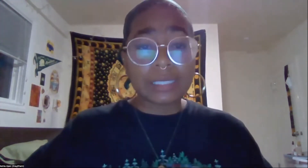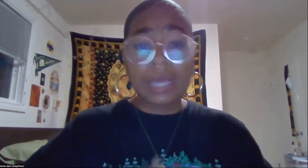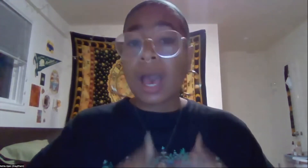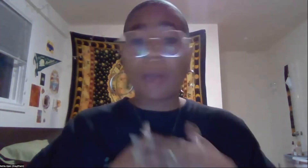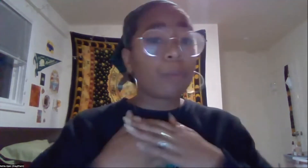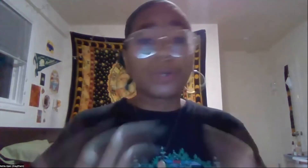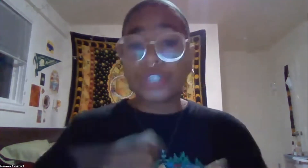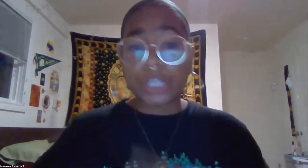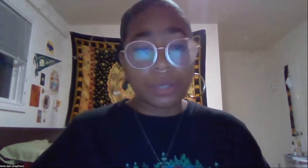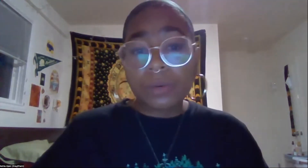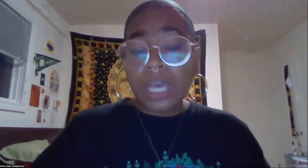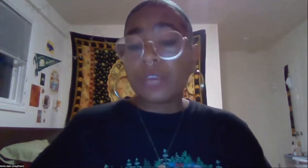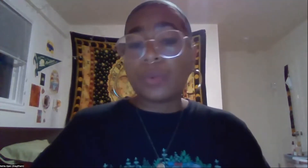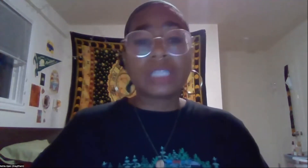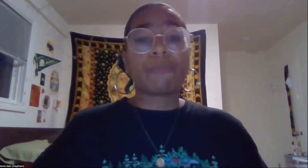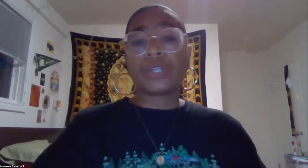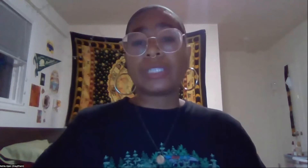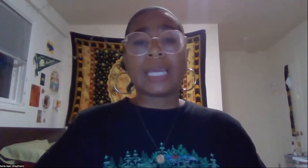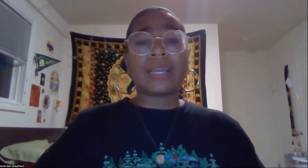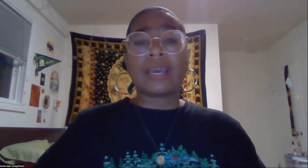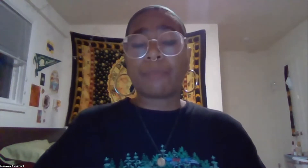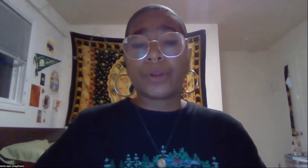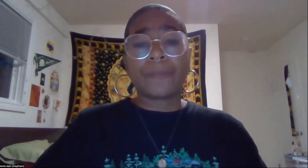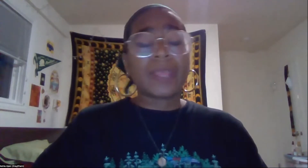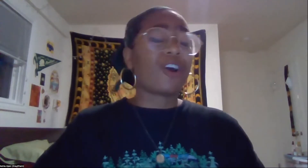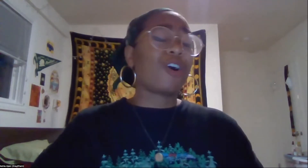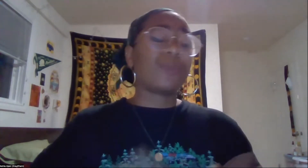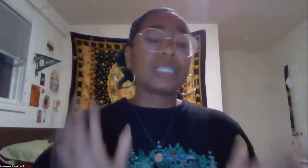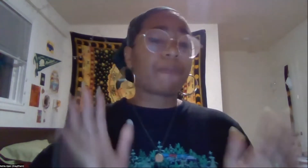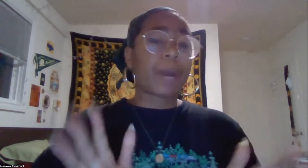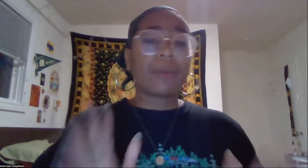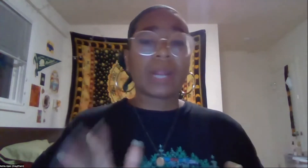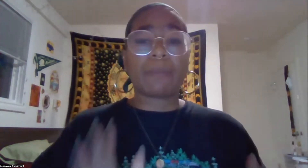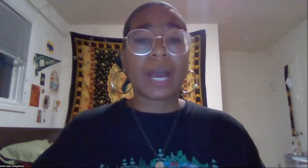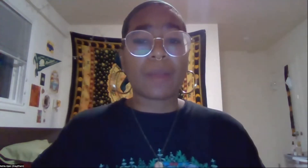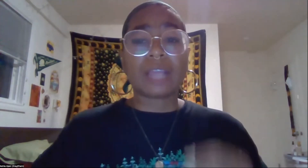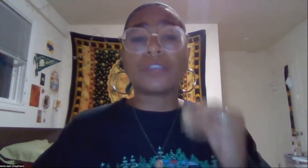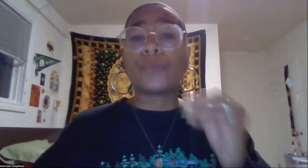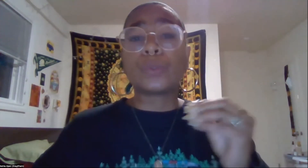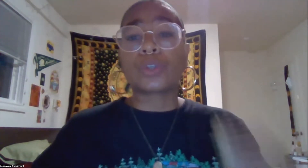i won’t bullshit you. he reeks of burnt sienna & ember. it all reeks of pirated pyrite. fool’s